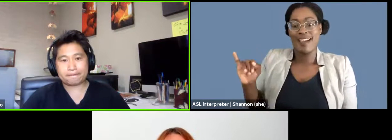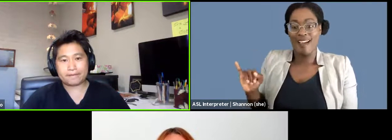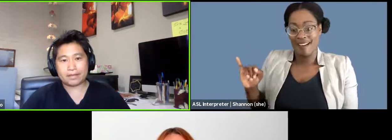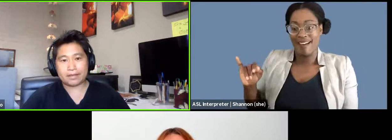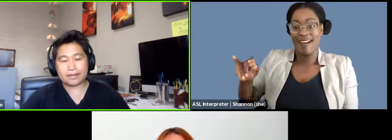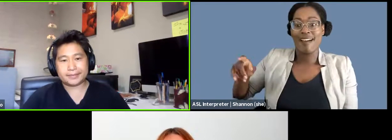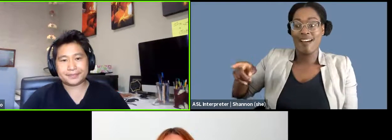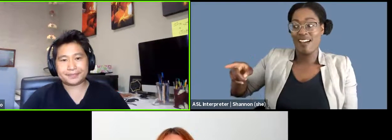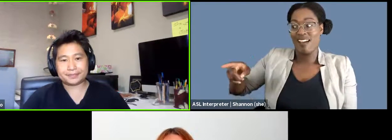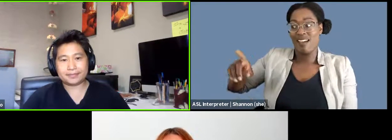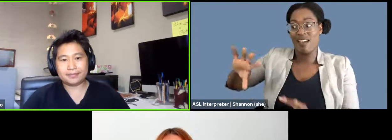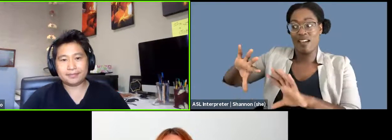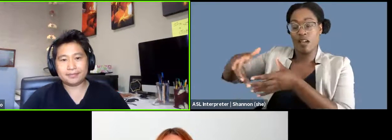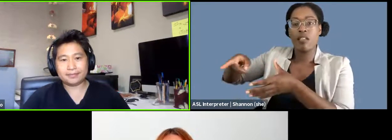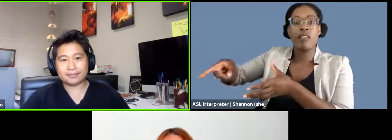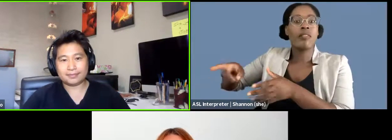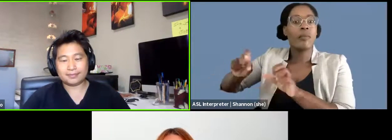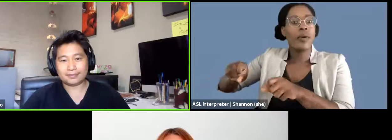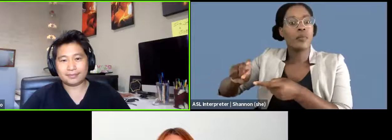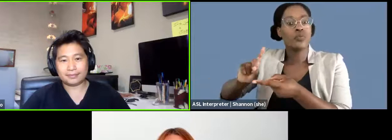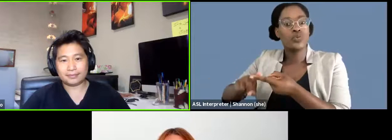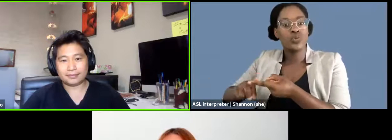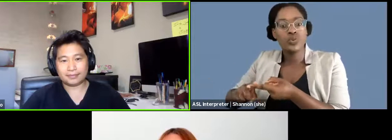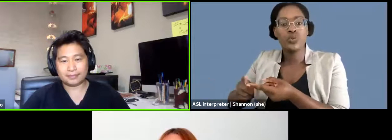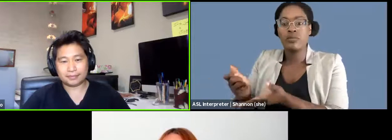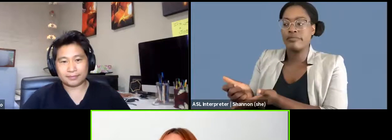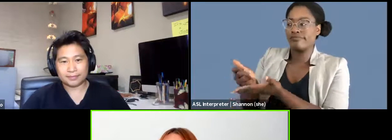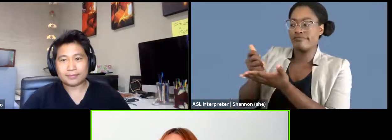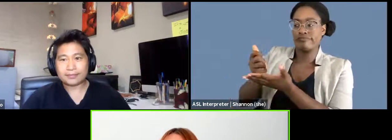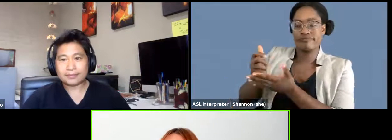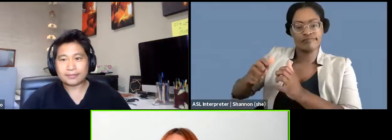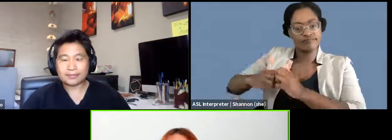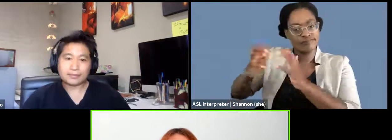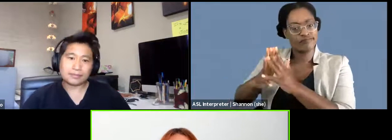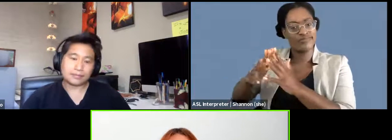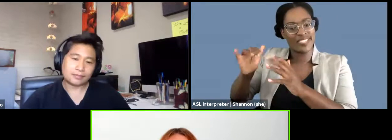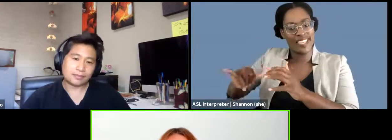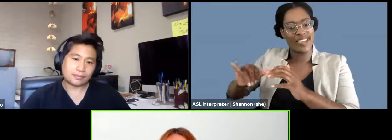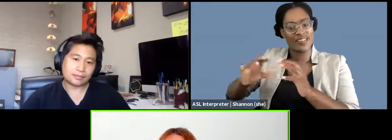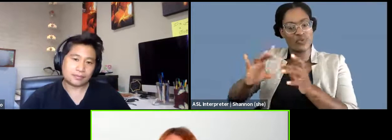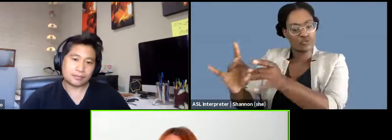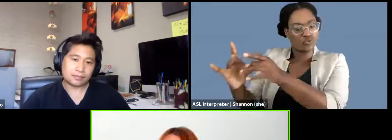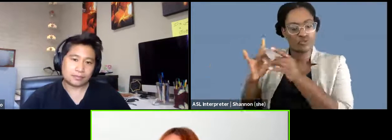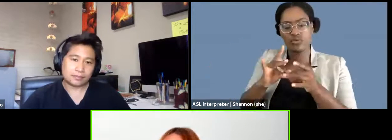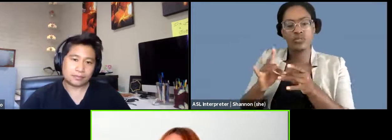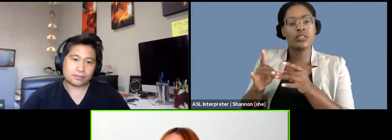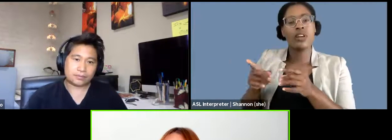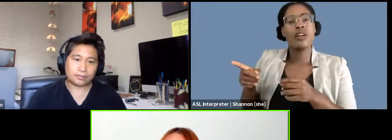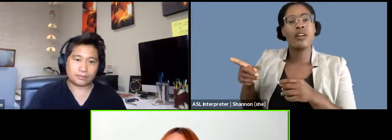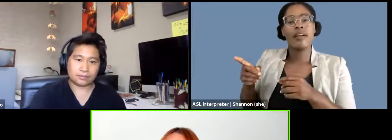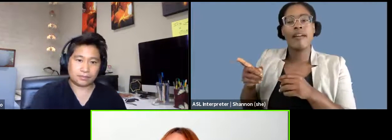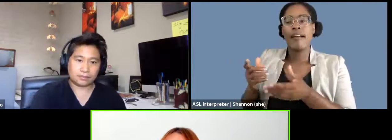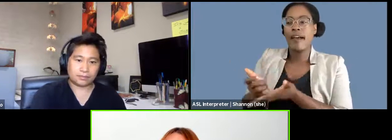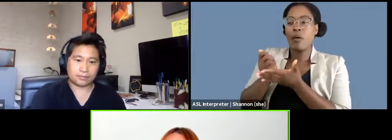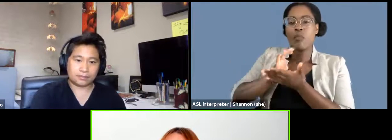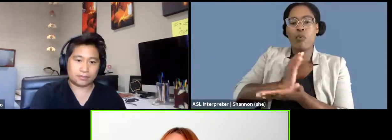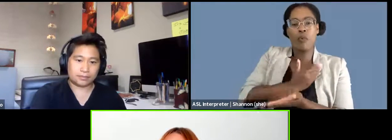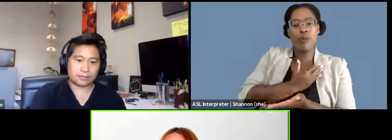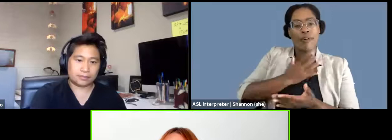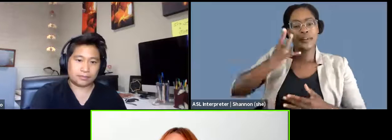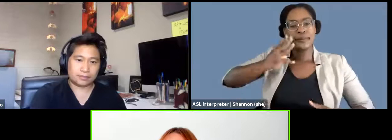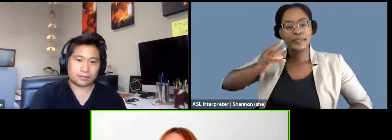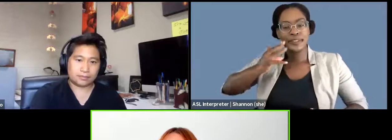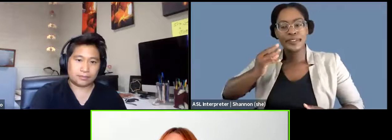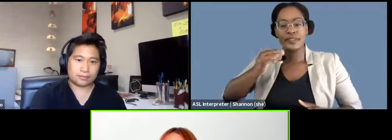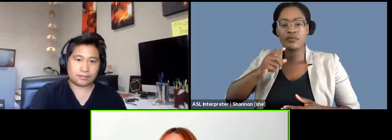Awesome. If you all have questions, please, put them in the Q&A. I see a